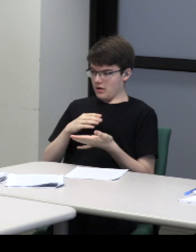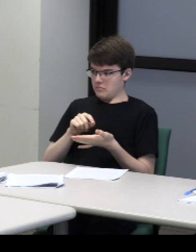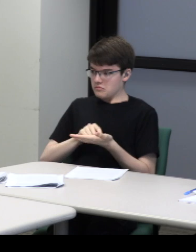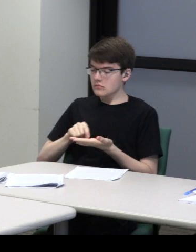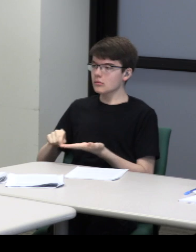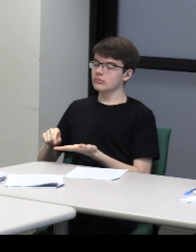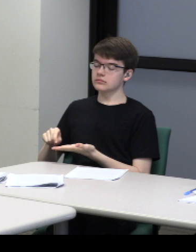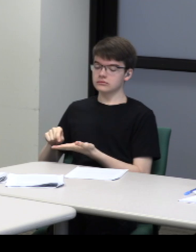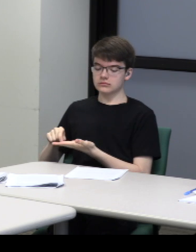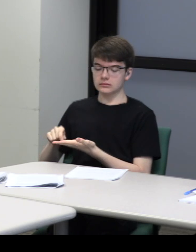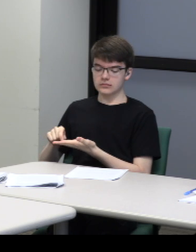instead of taking my own notes